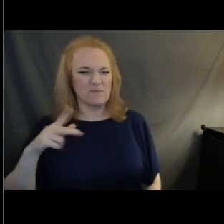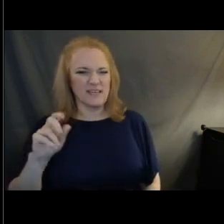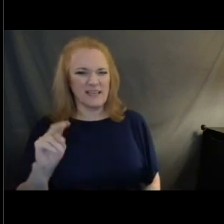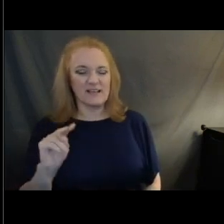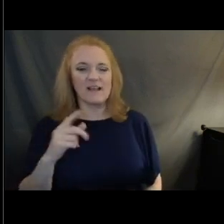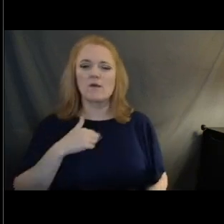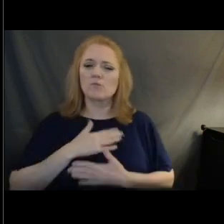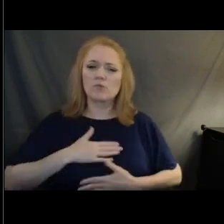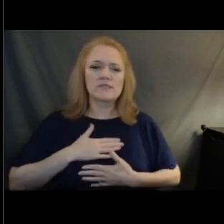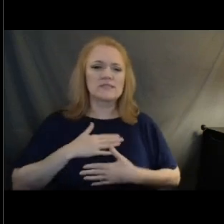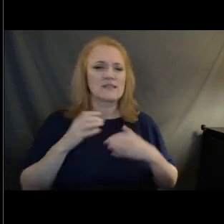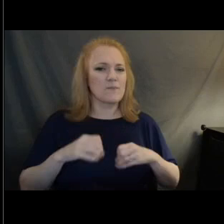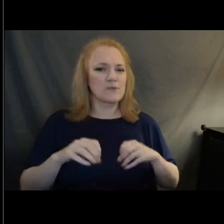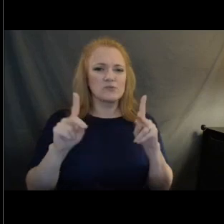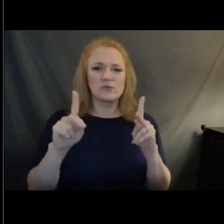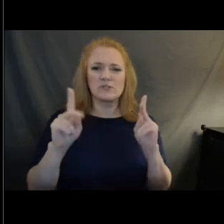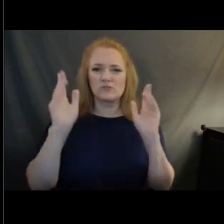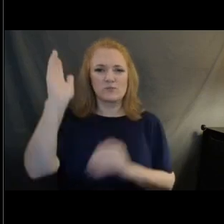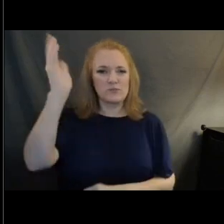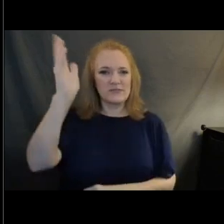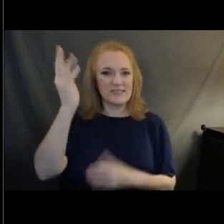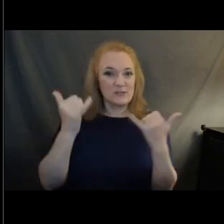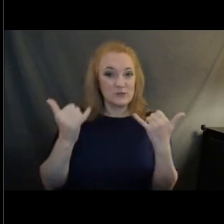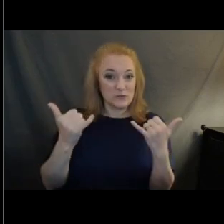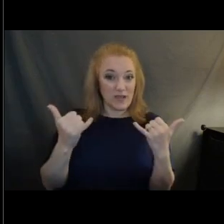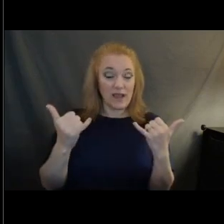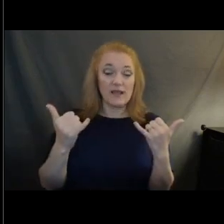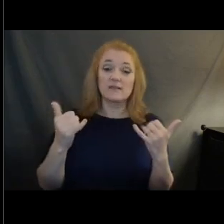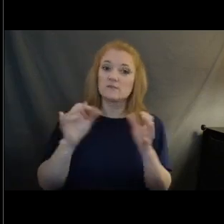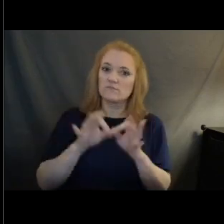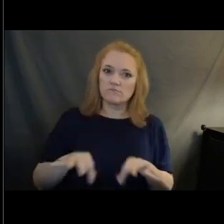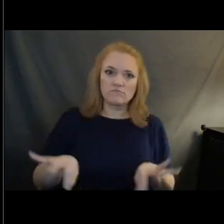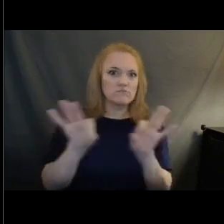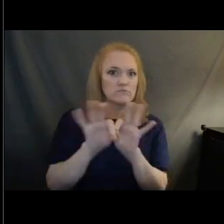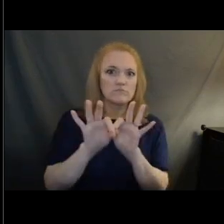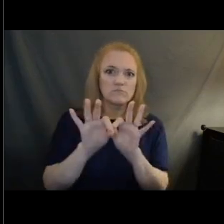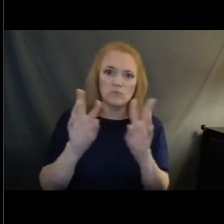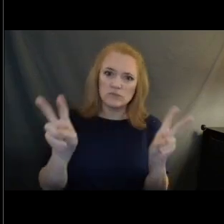opportunity to speak to everybody today. This is an important topic, I mean, you know you're